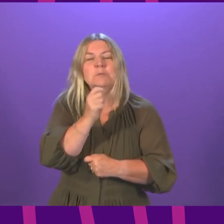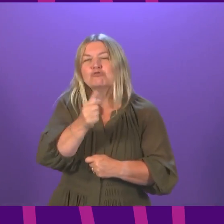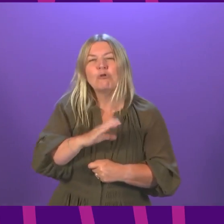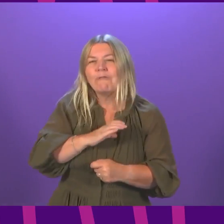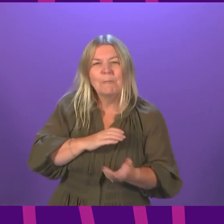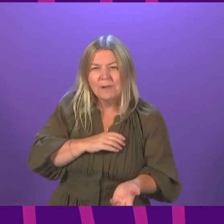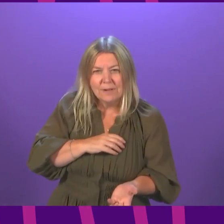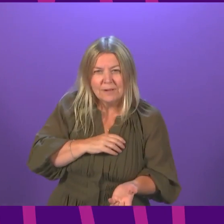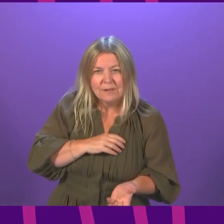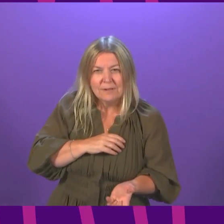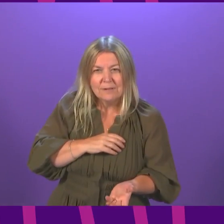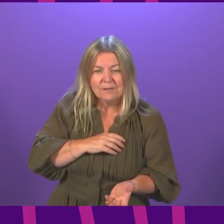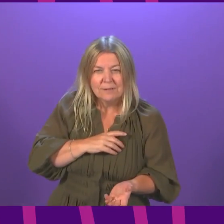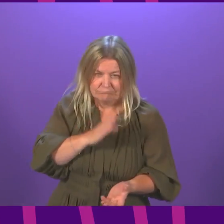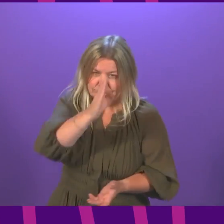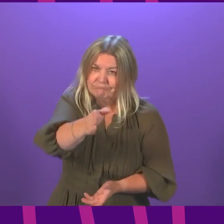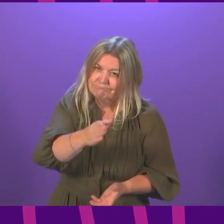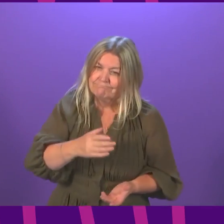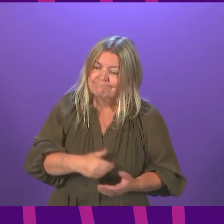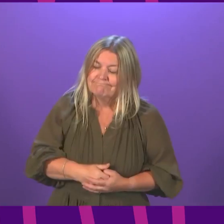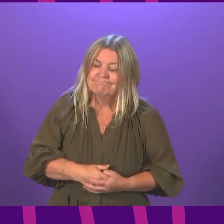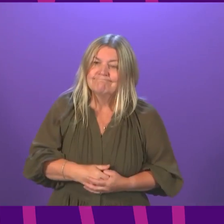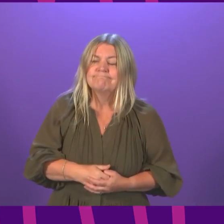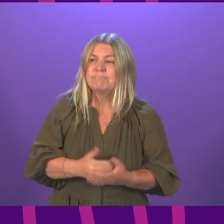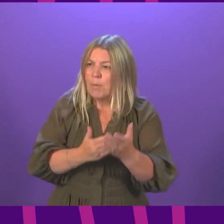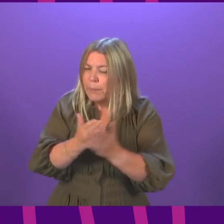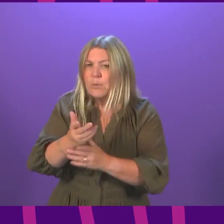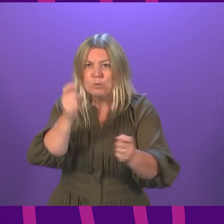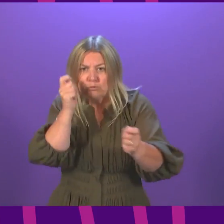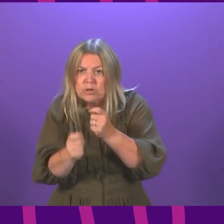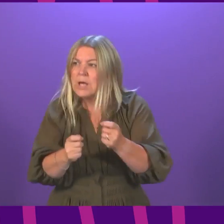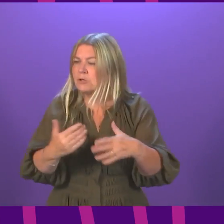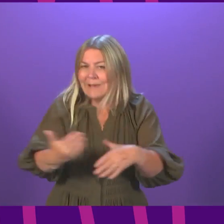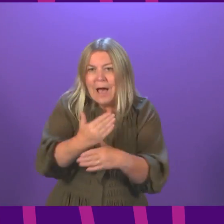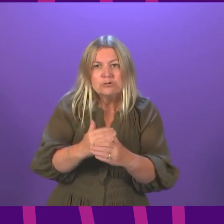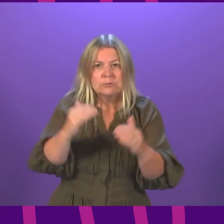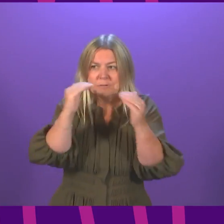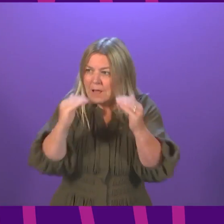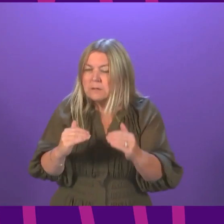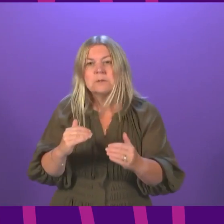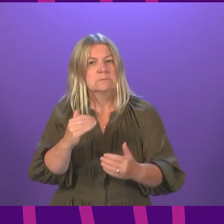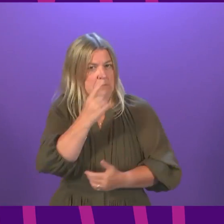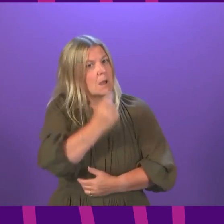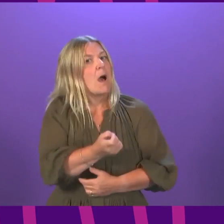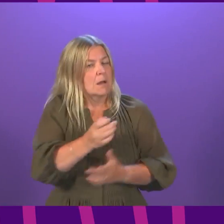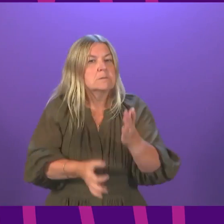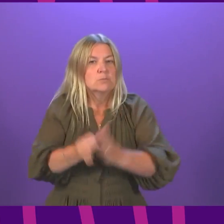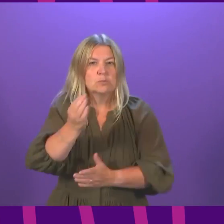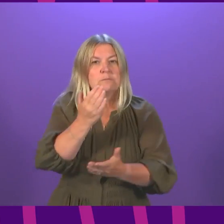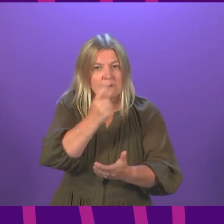I make no apologies for that. Through the changes and the actions that I have set out today, we can improve and save